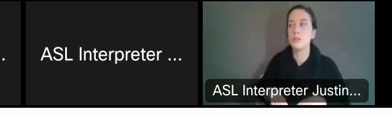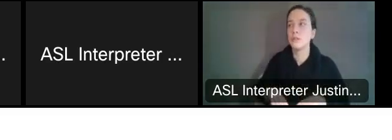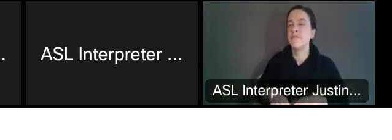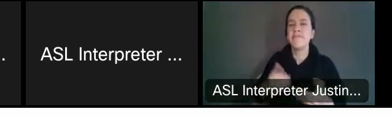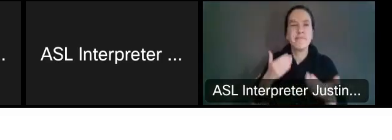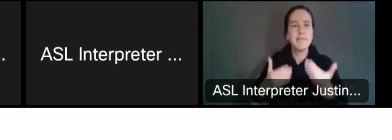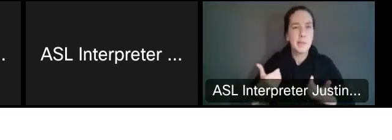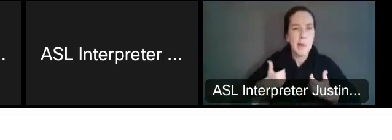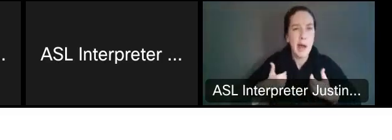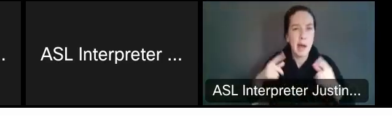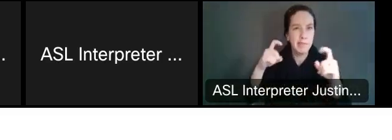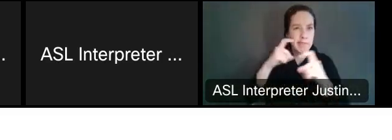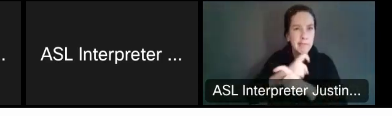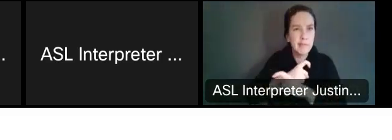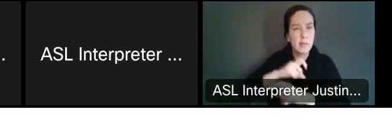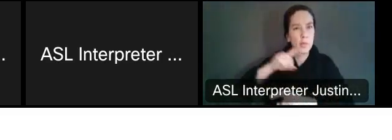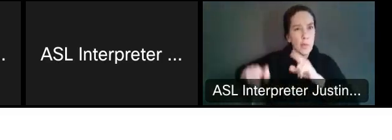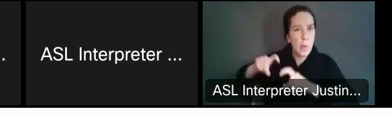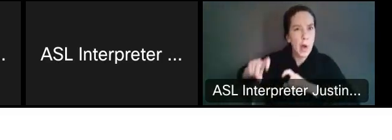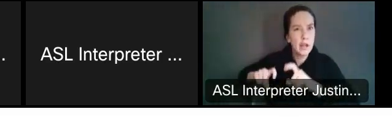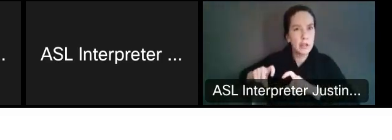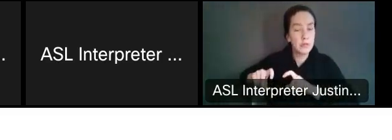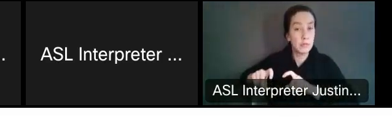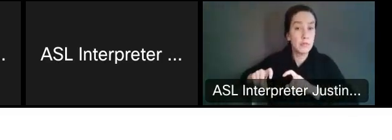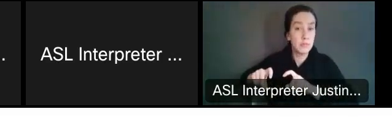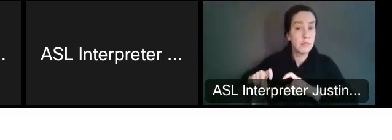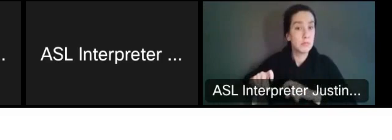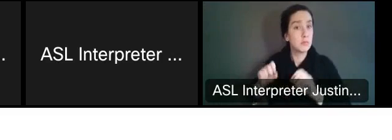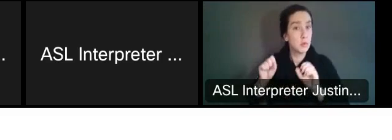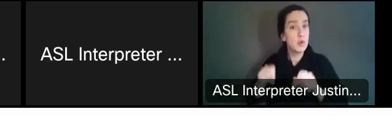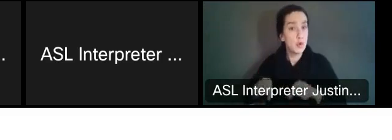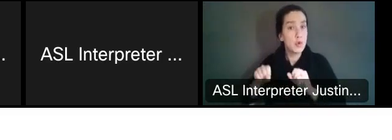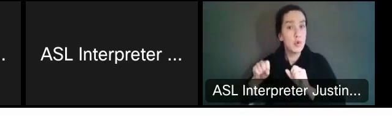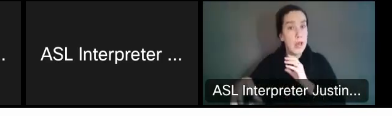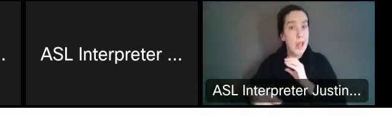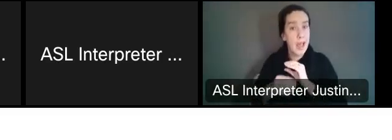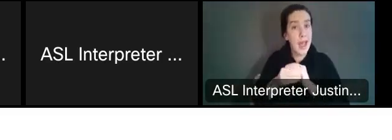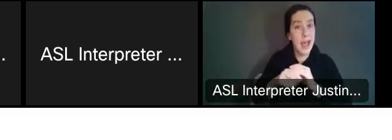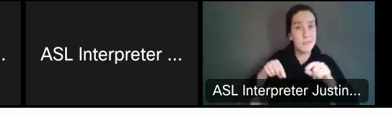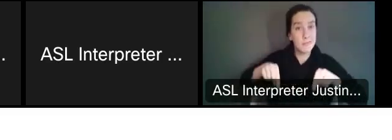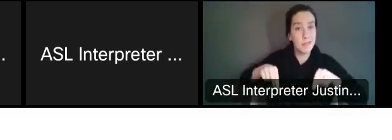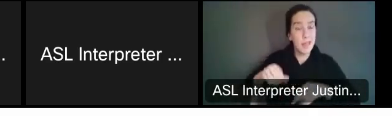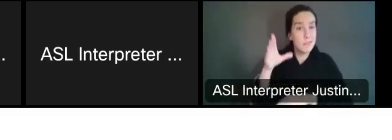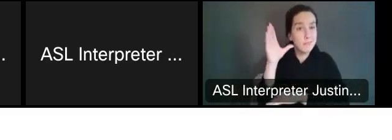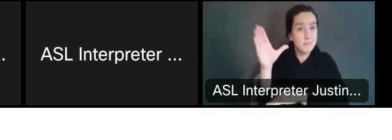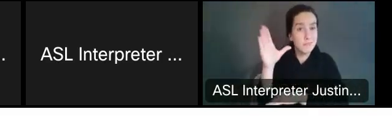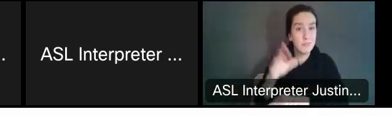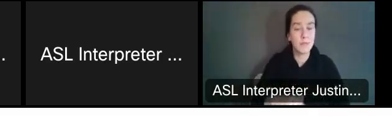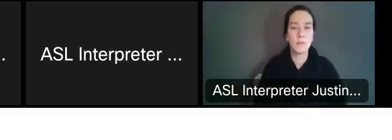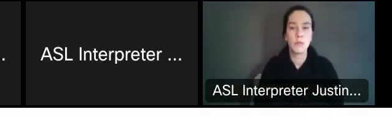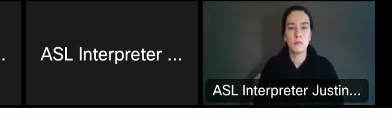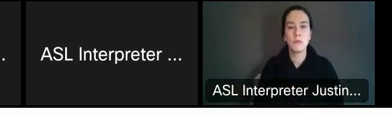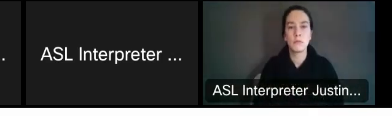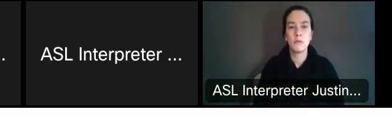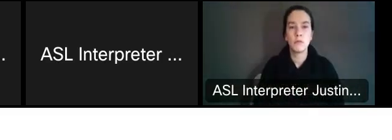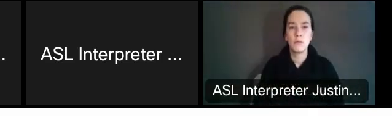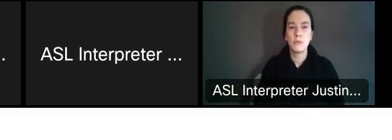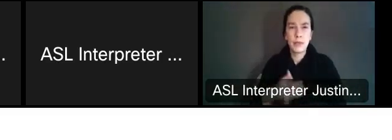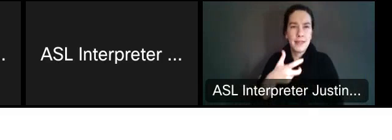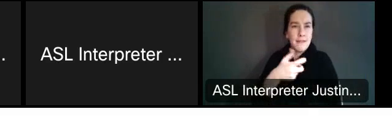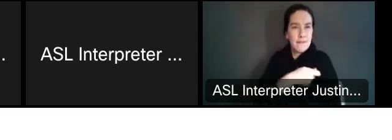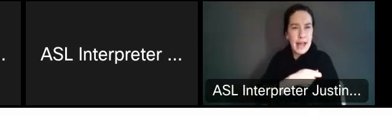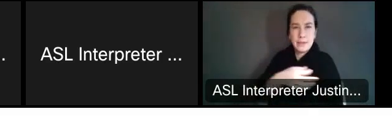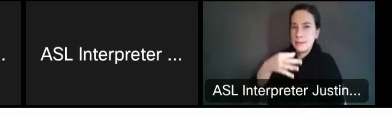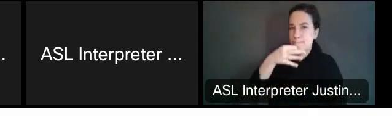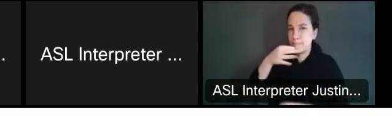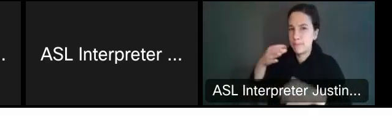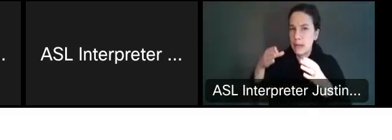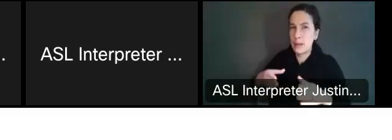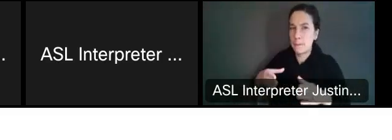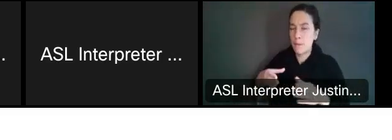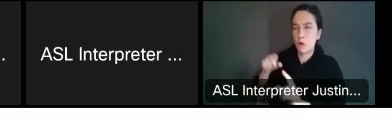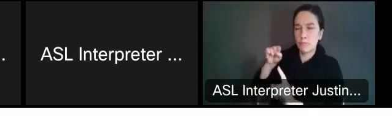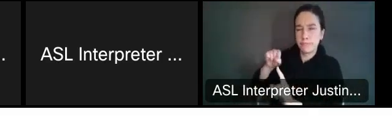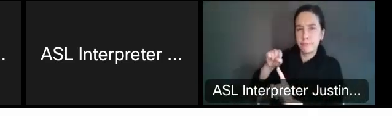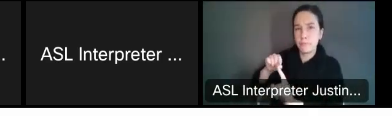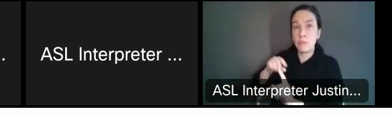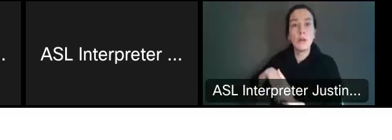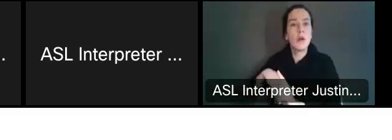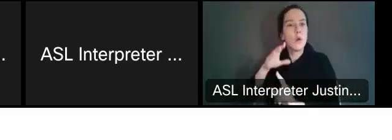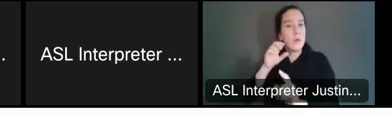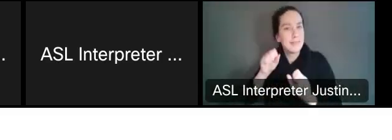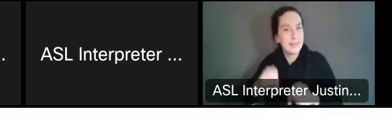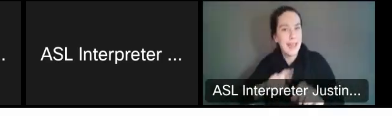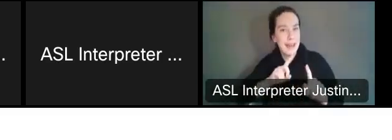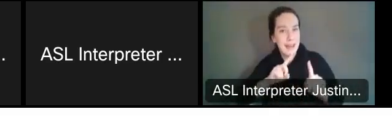can also be a helpful add, add on to this presentation. Um, and the role of these vaccine experts is to be available to answer complex questions and be a background participant.